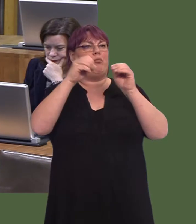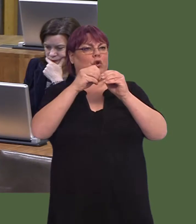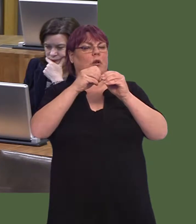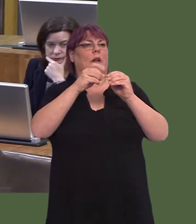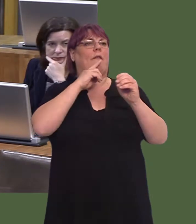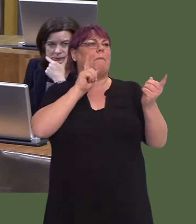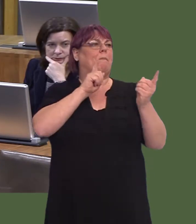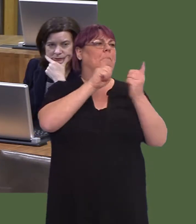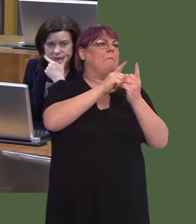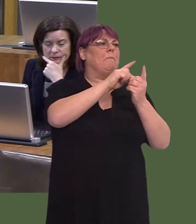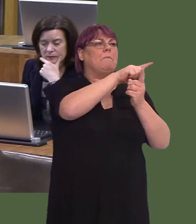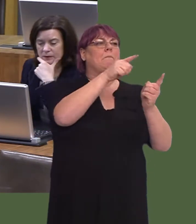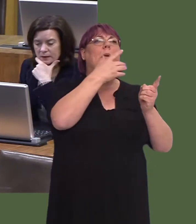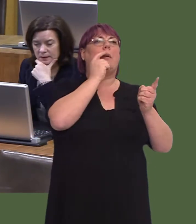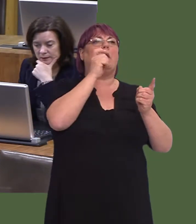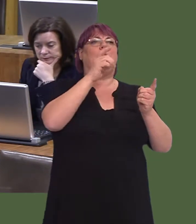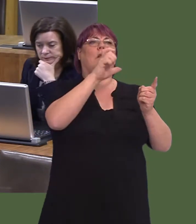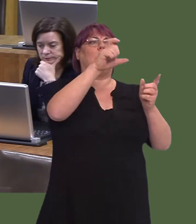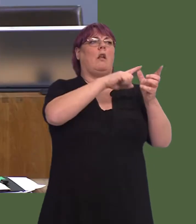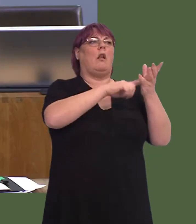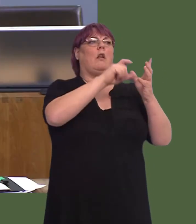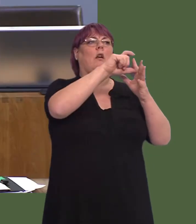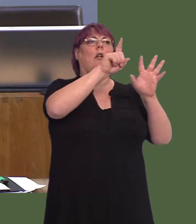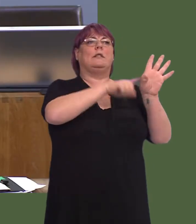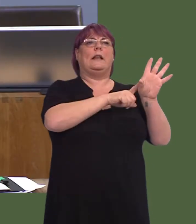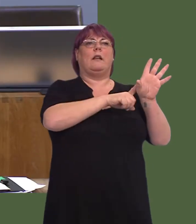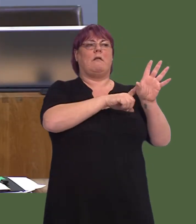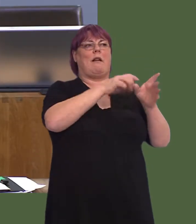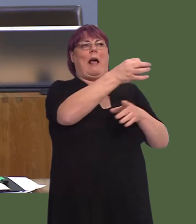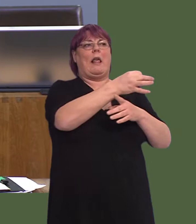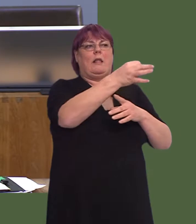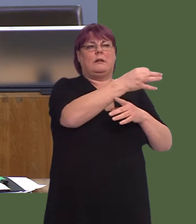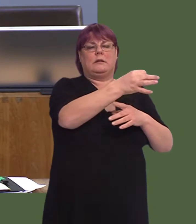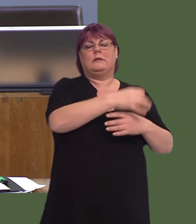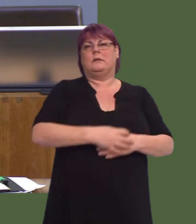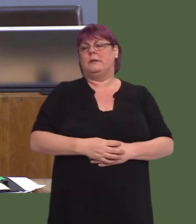Angela Burns AM: It's not just Caldey island. Carwyn Jones AM: I hear what the Member says and, of course, I don't dispute that.